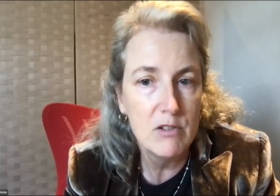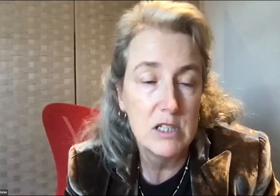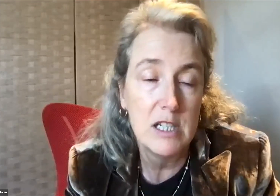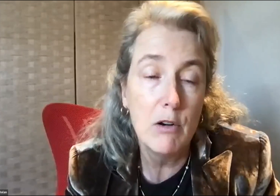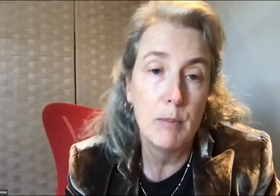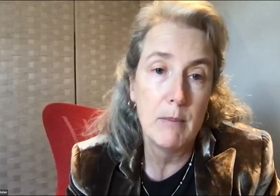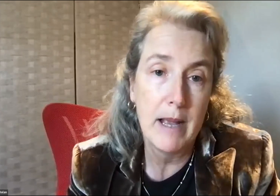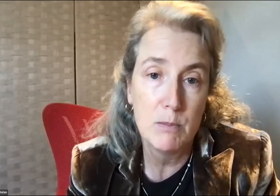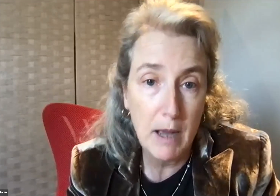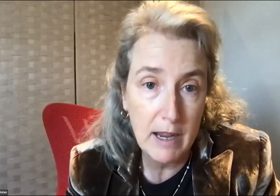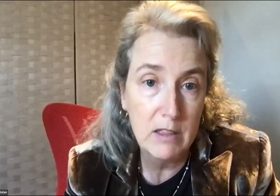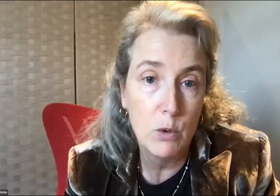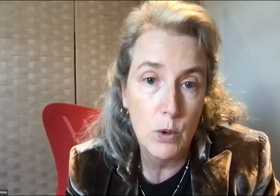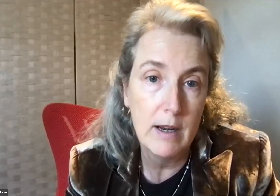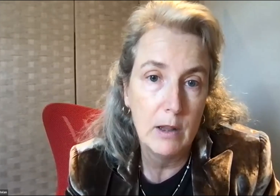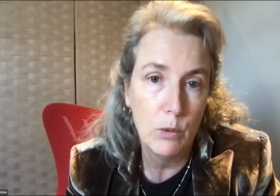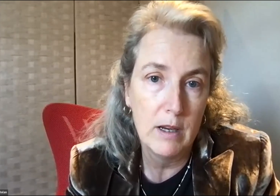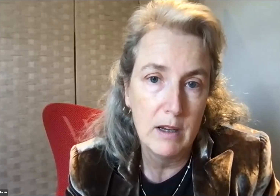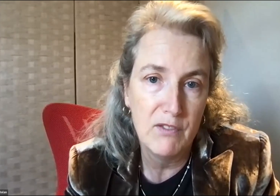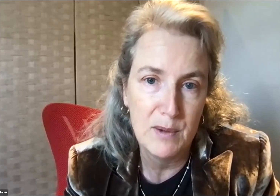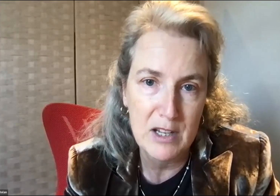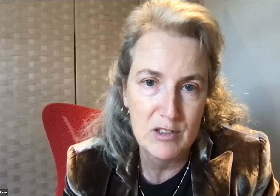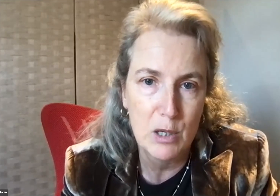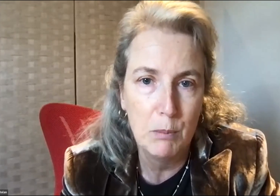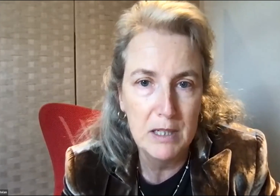a $100,000 this year are being matched by the Gordon and Laura Gun Foundation.